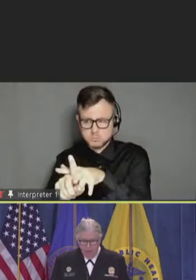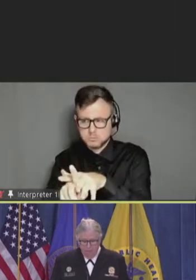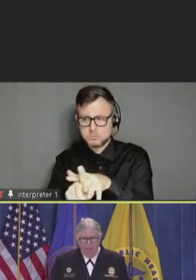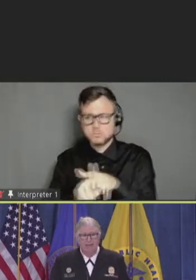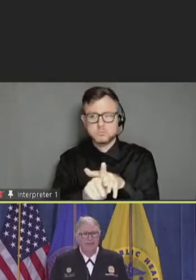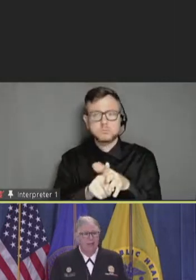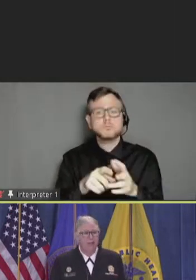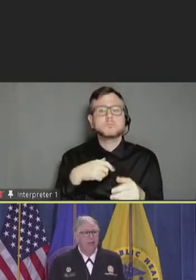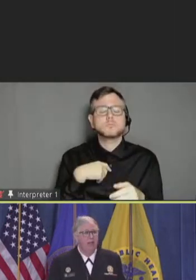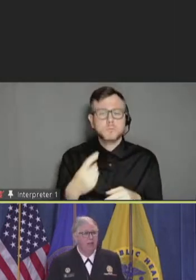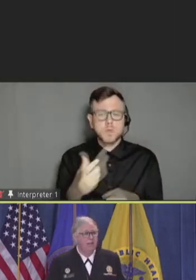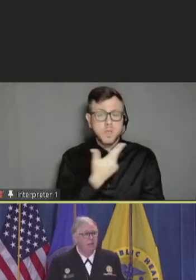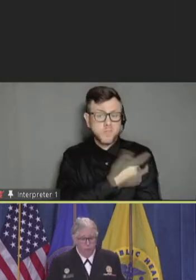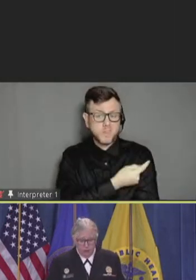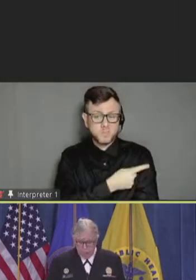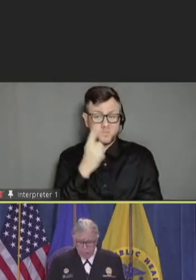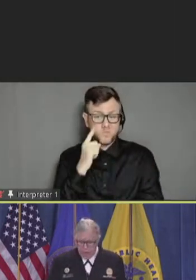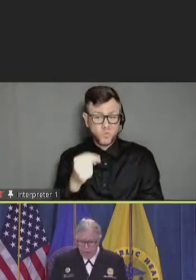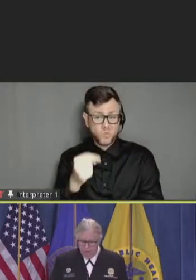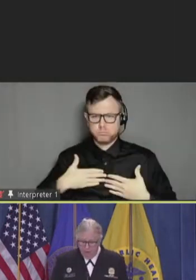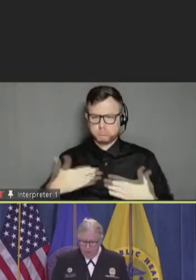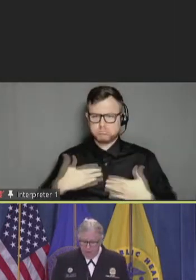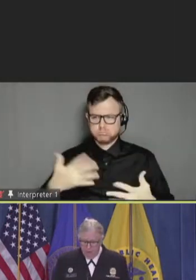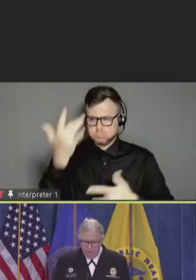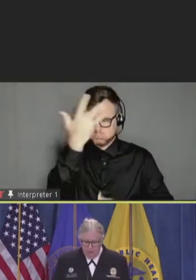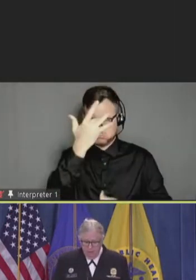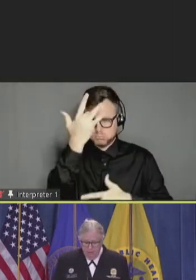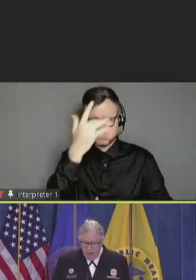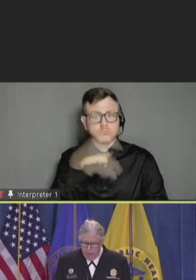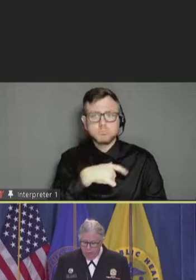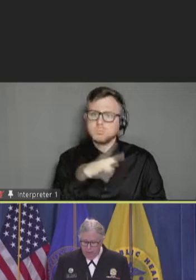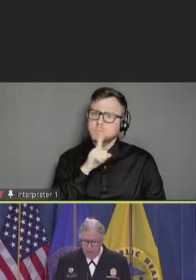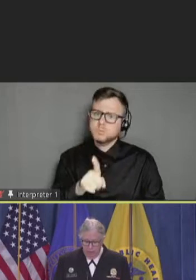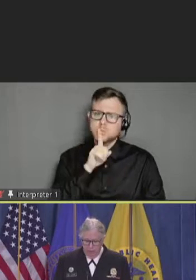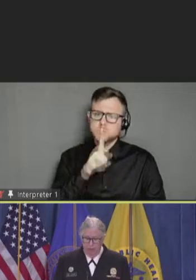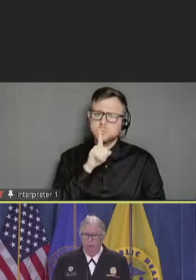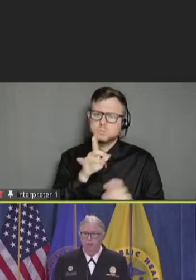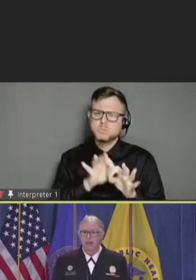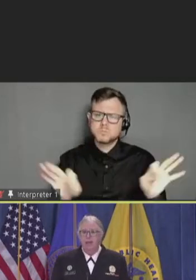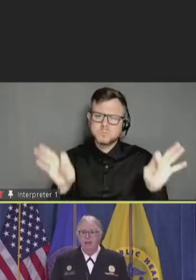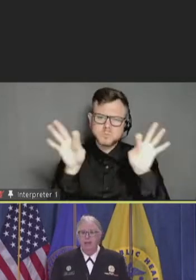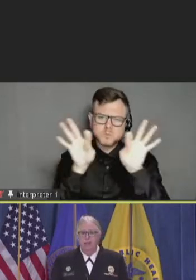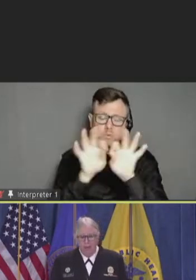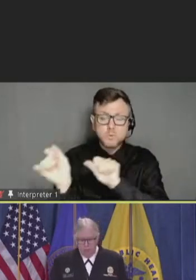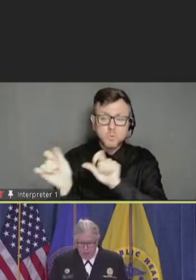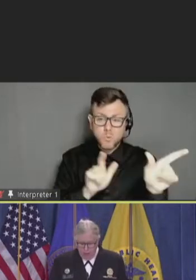Vaccination against these respiratory viruses is very important for everyone, especially